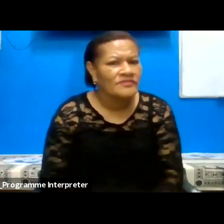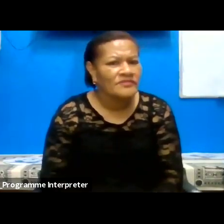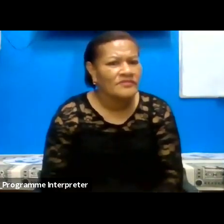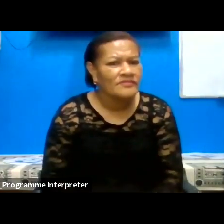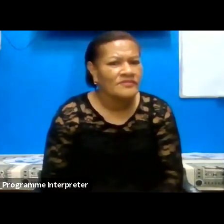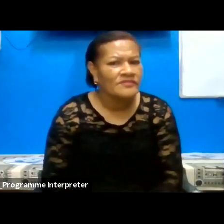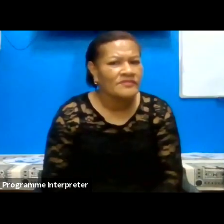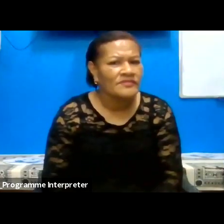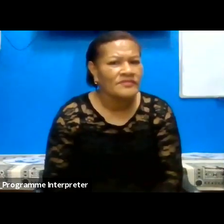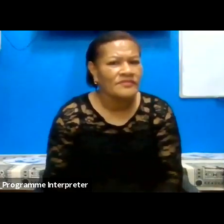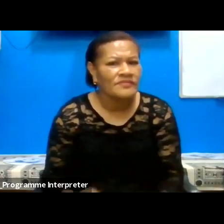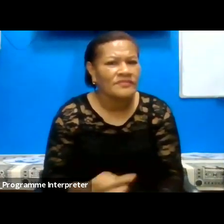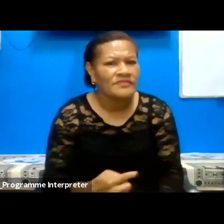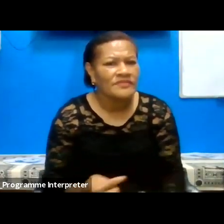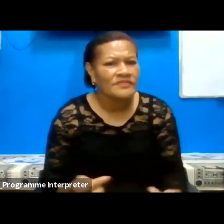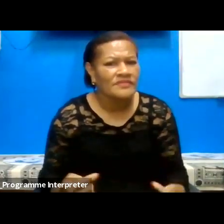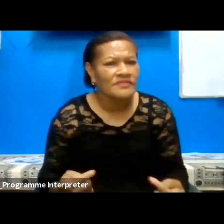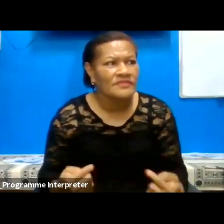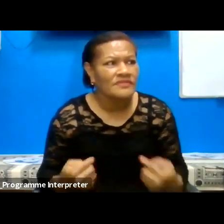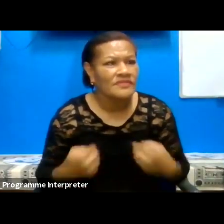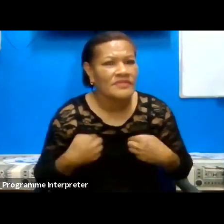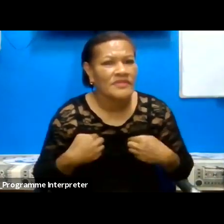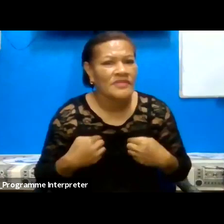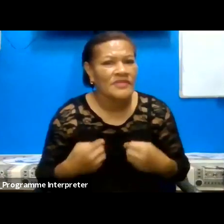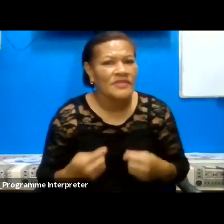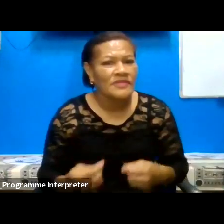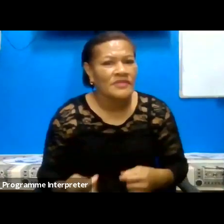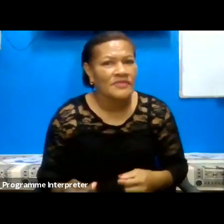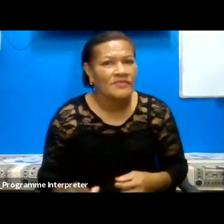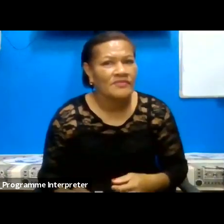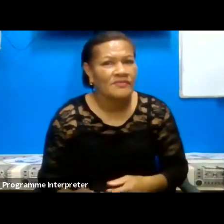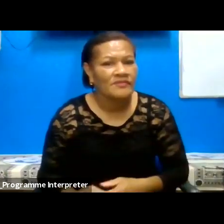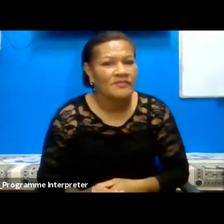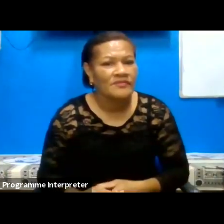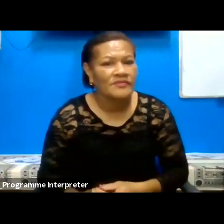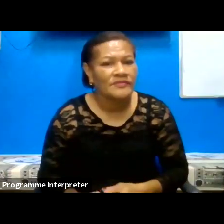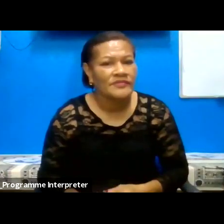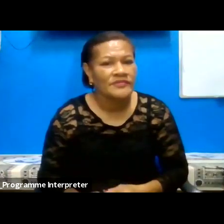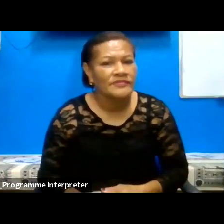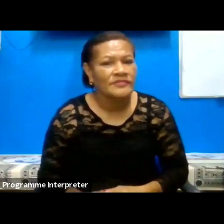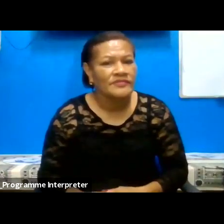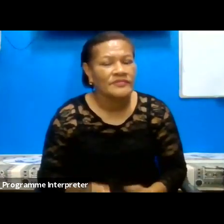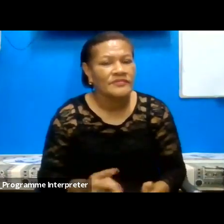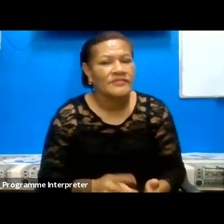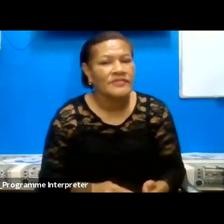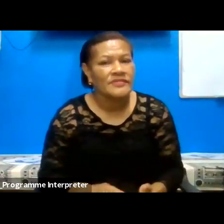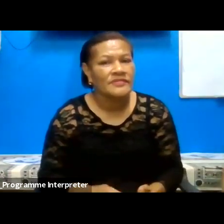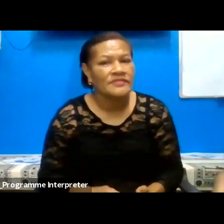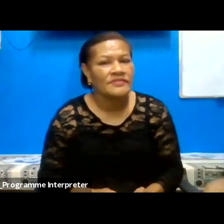So, we have to feel. it is so one of the requirements is what